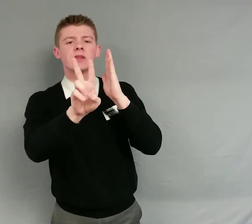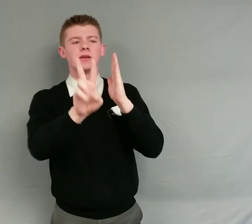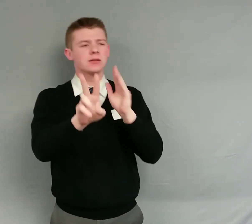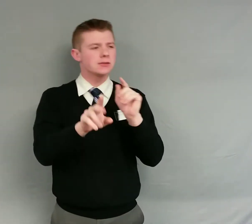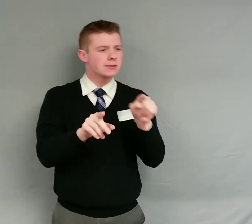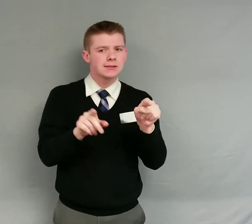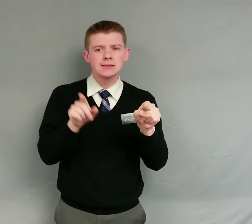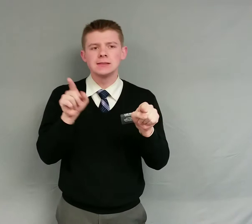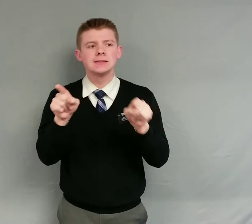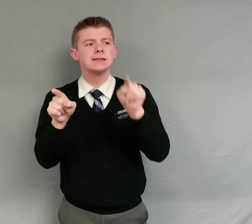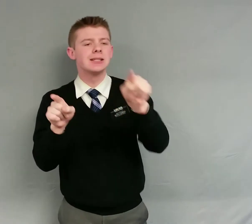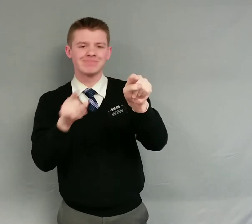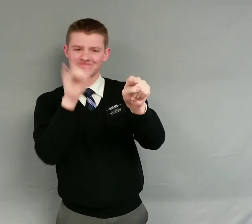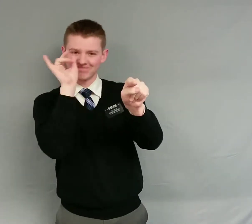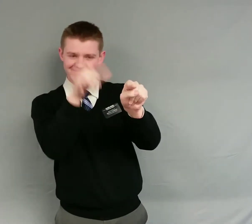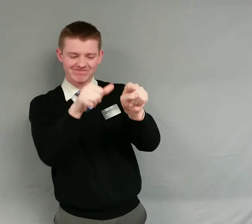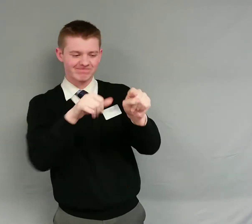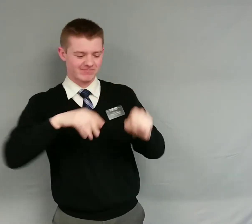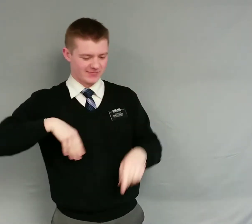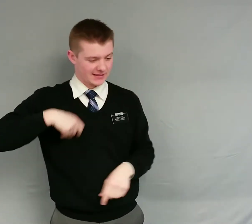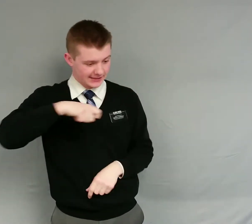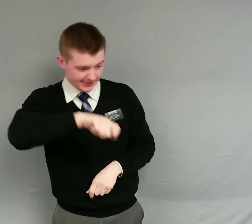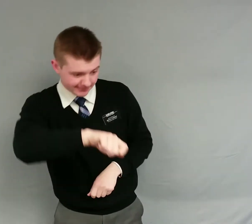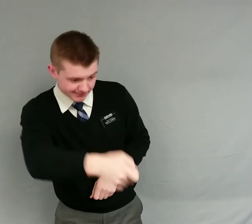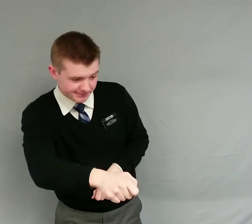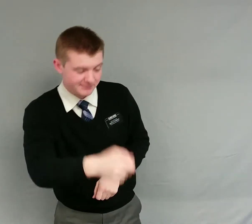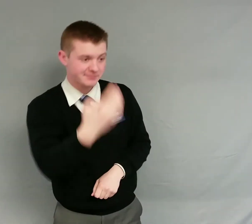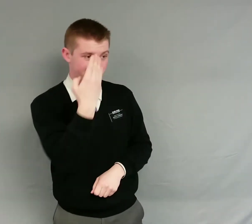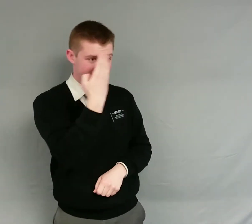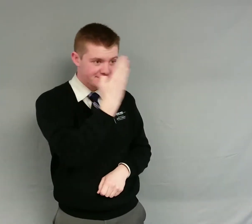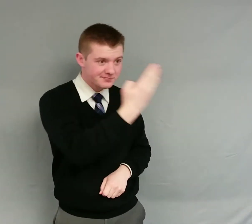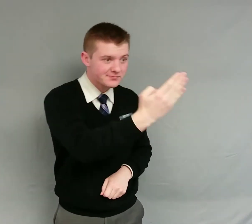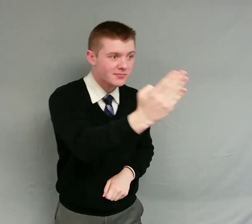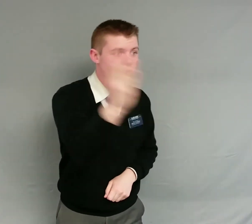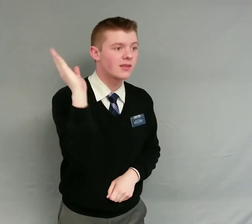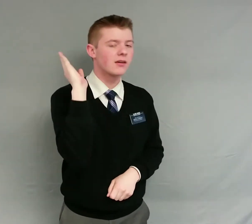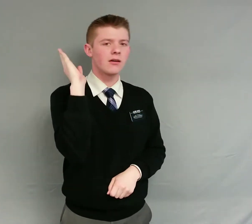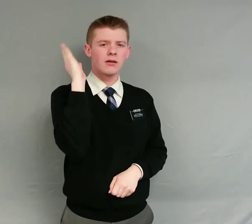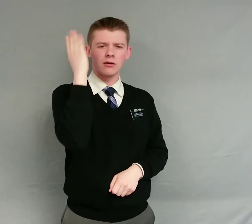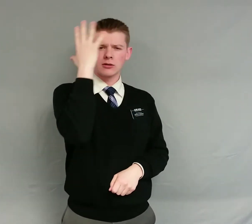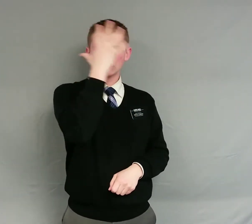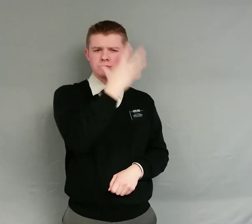After locating the corresponding room, the man inserted the key and, swinging the door open, motioned his wife inside.